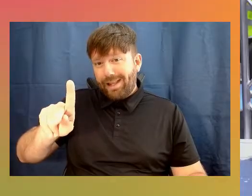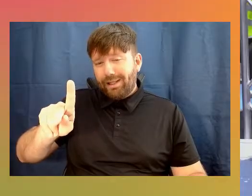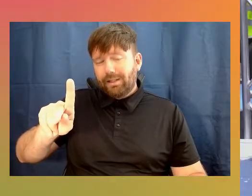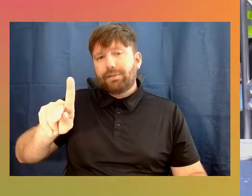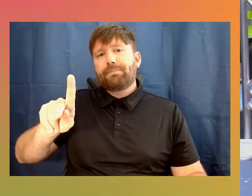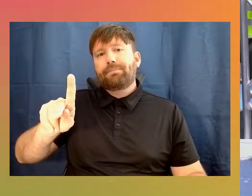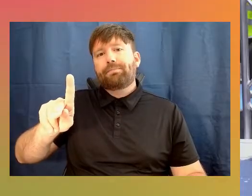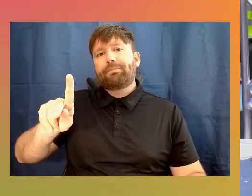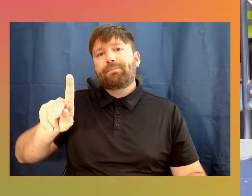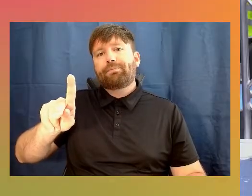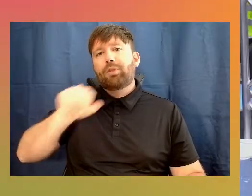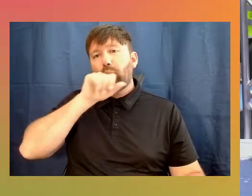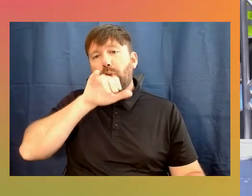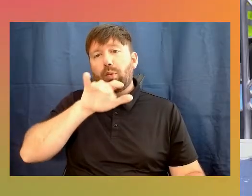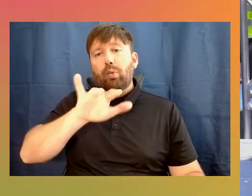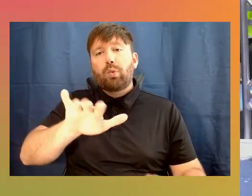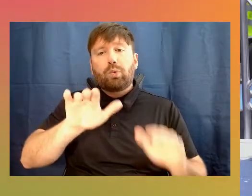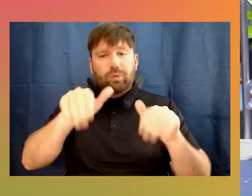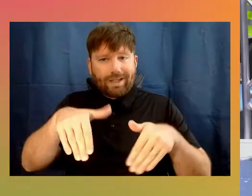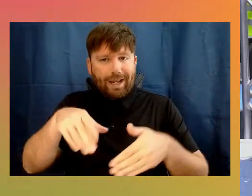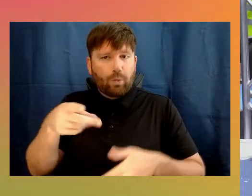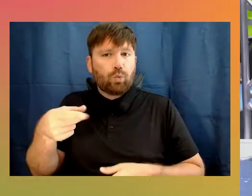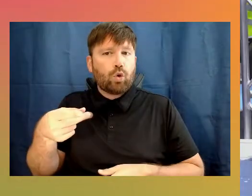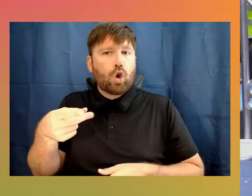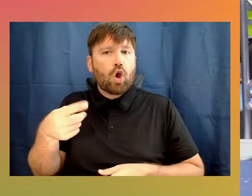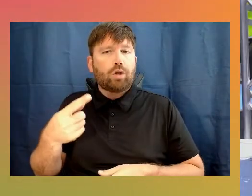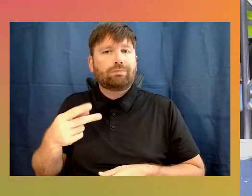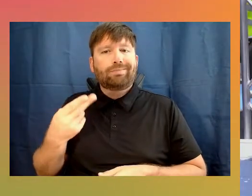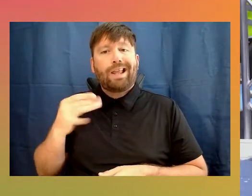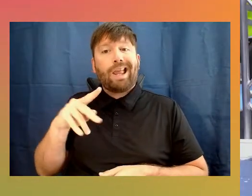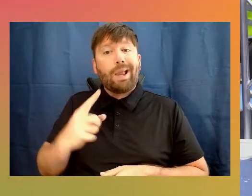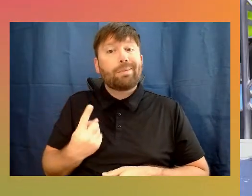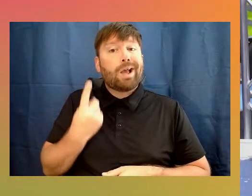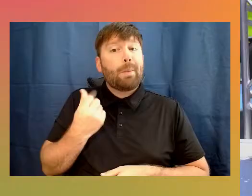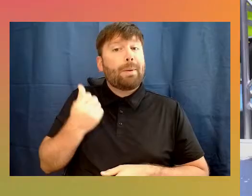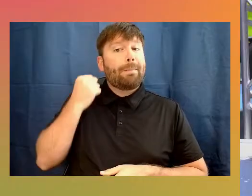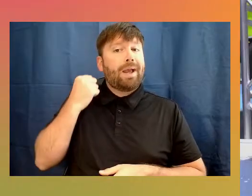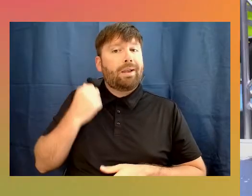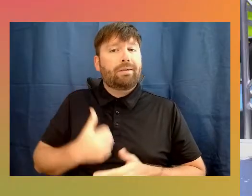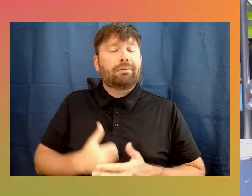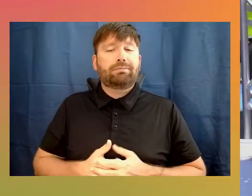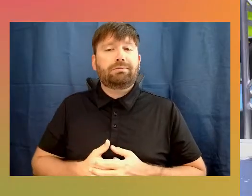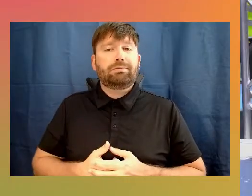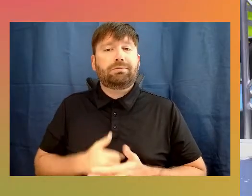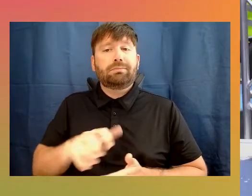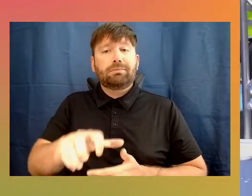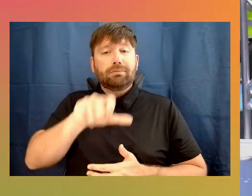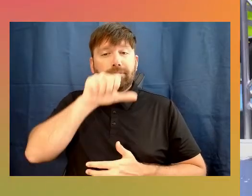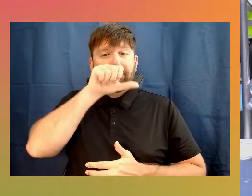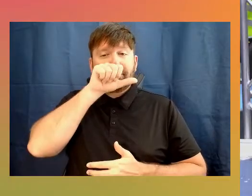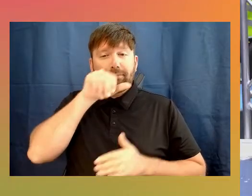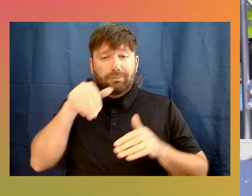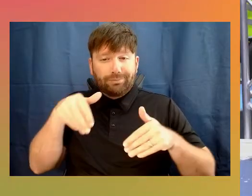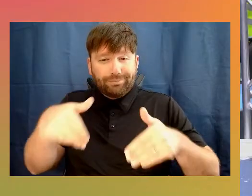MOVING WITH THAT INHALE SHIFT FORWARD, HIGH PLANK.